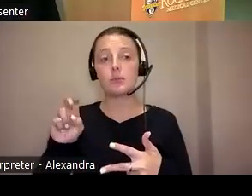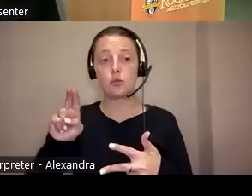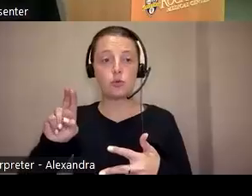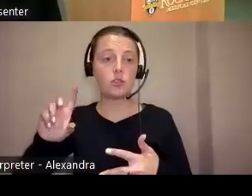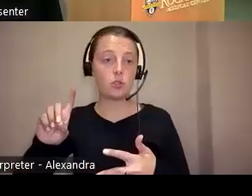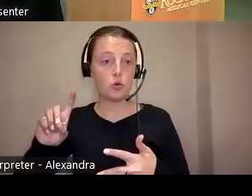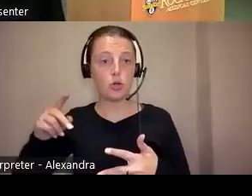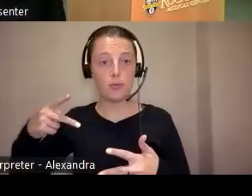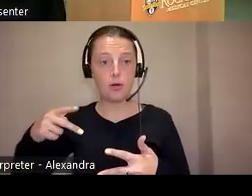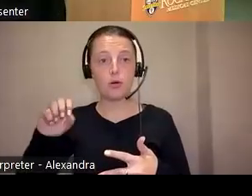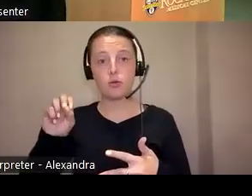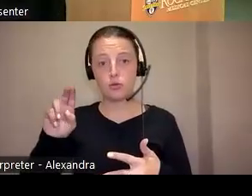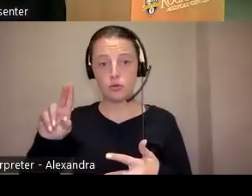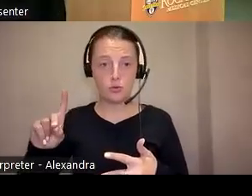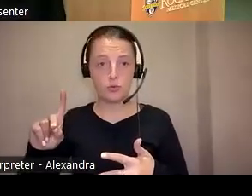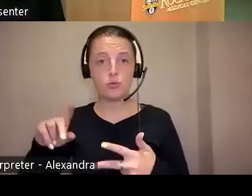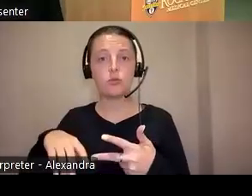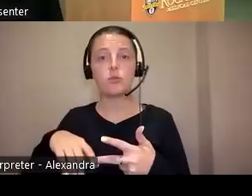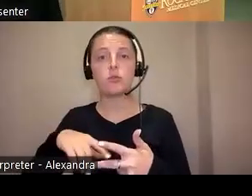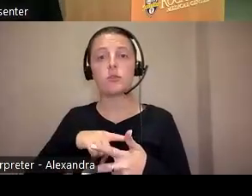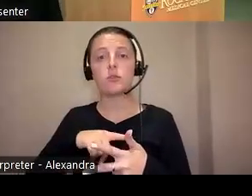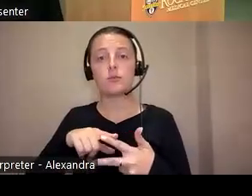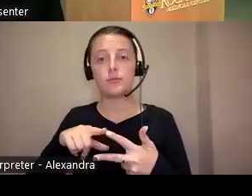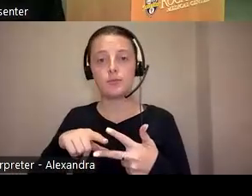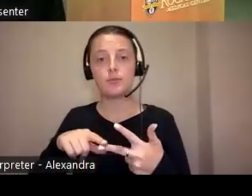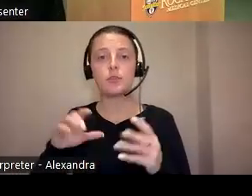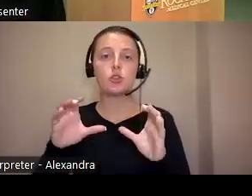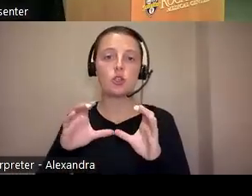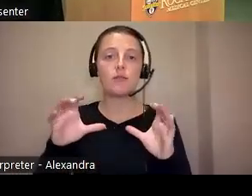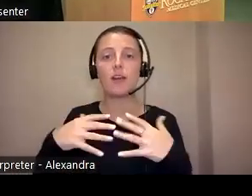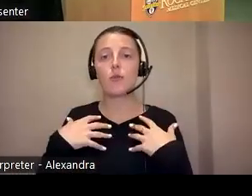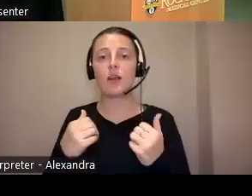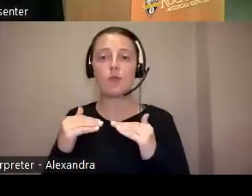and certified addiction recovery coaches. And the two of them um and depending on the person's